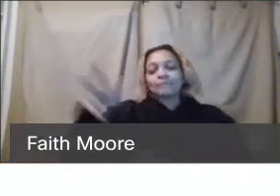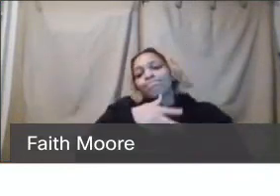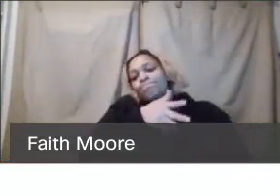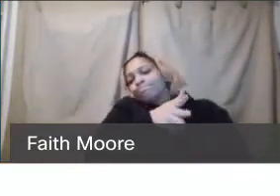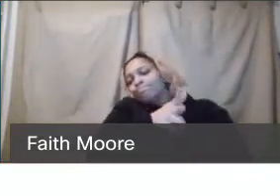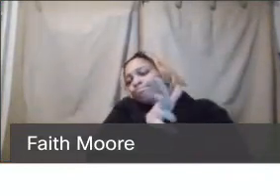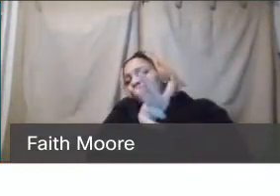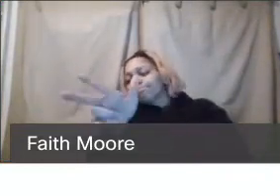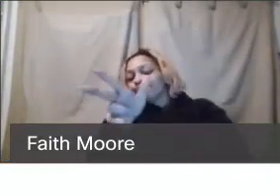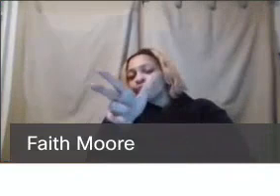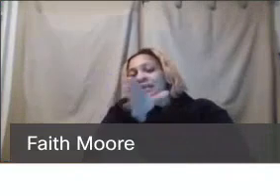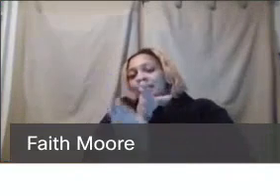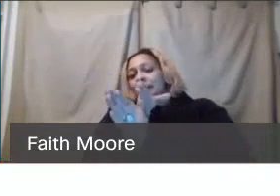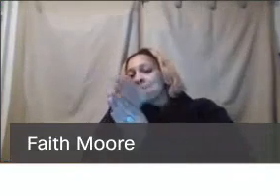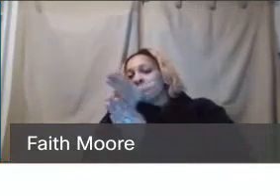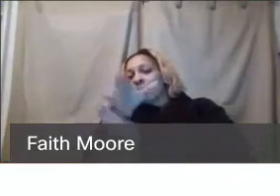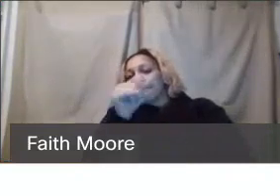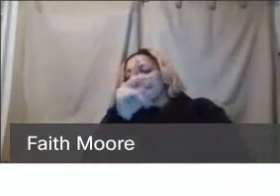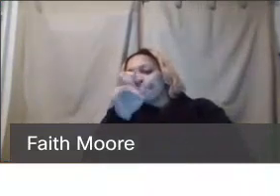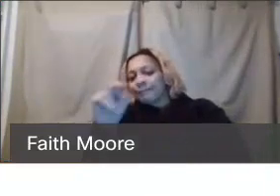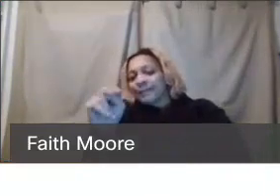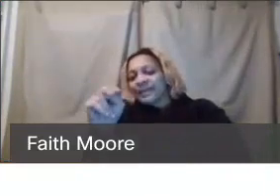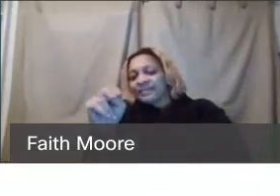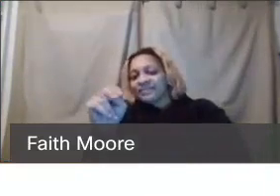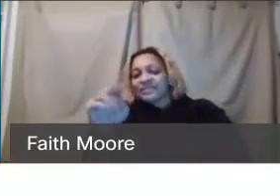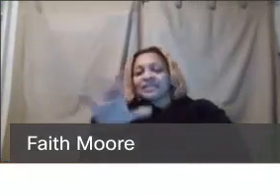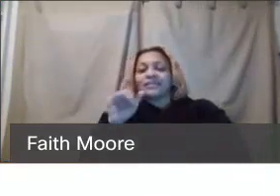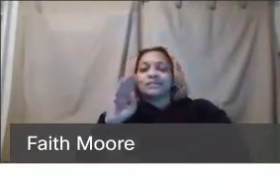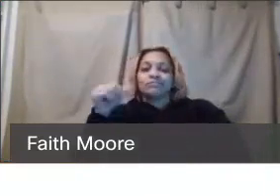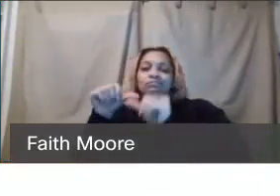And then continue on your way on to the national park service cycle track.